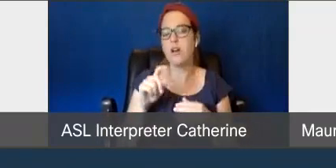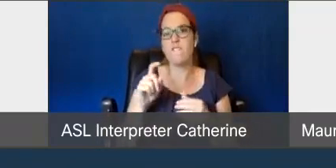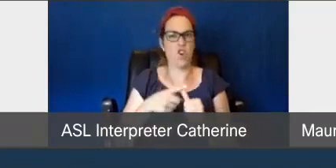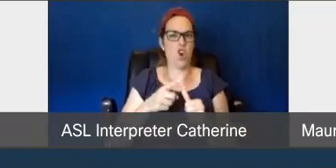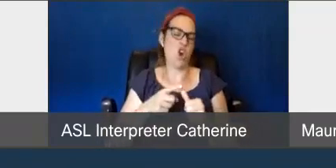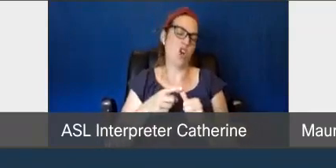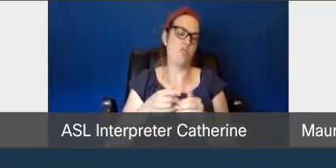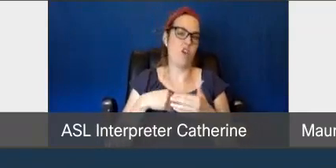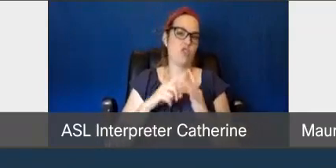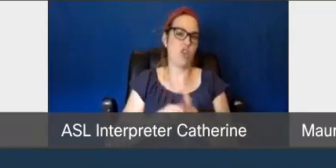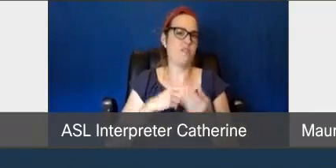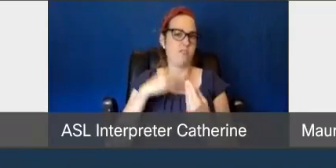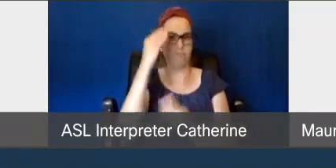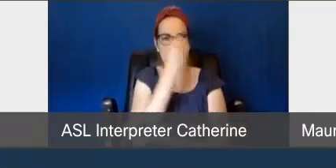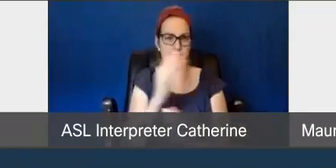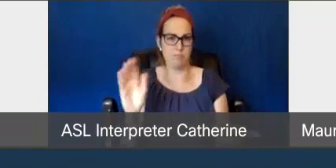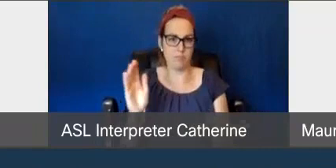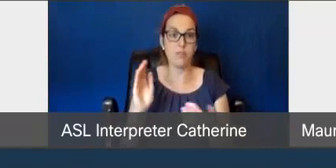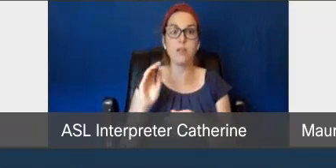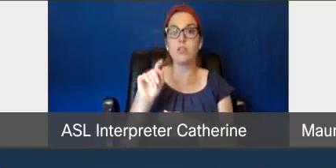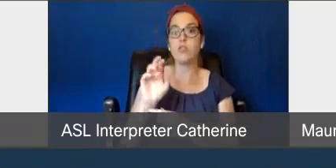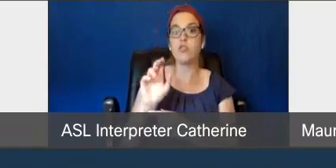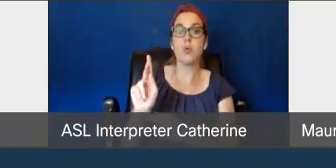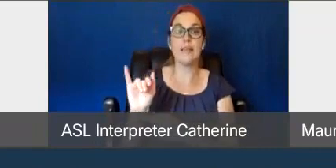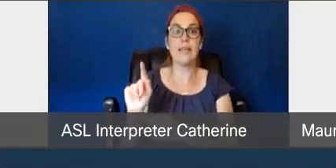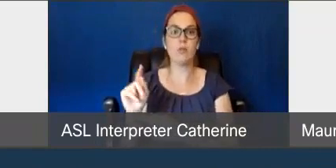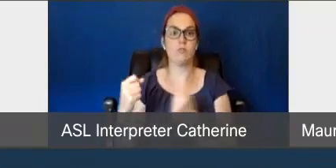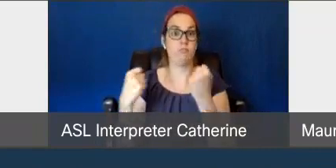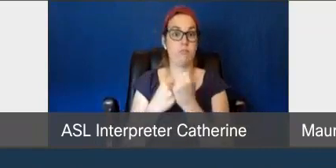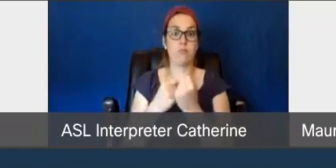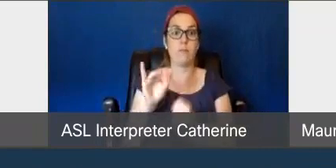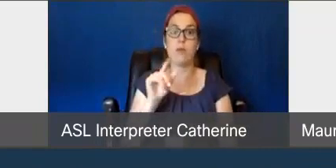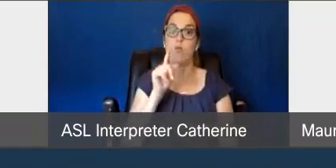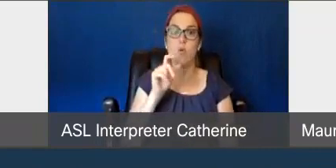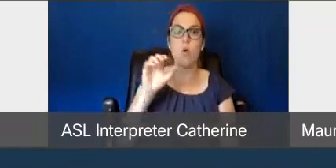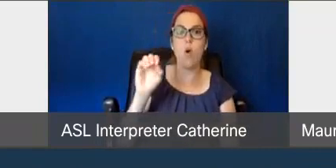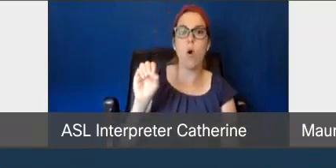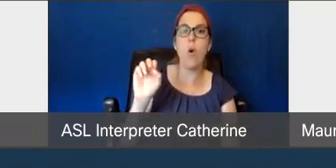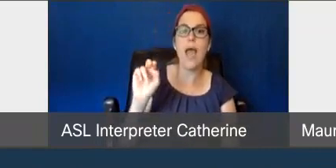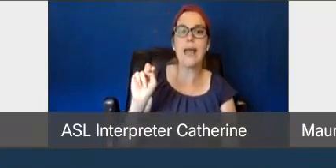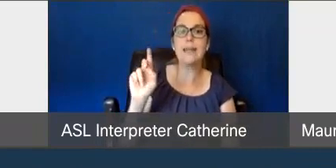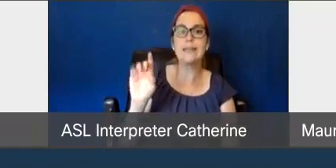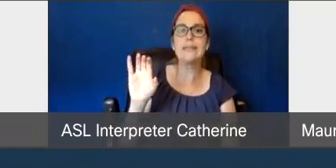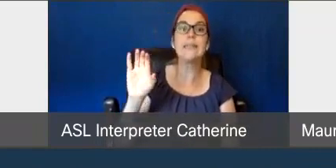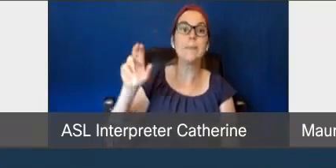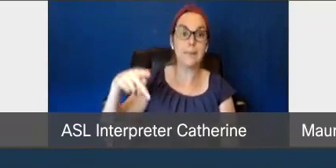the toolkit was sponsored by ONDCP, the Office of National Drug Control Policy